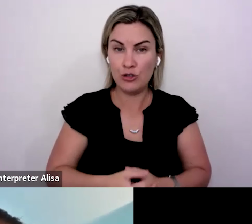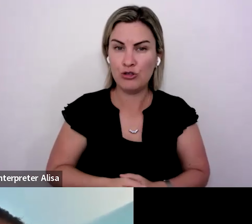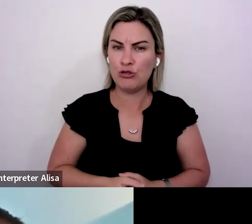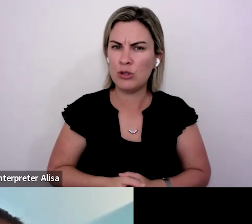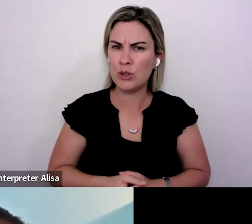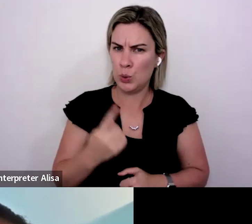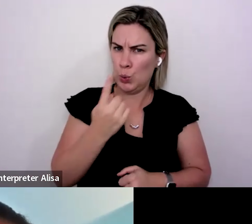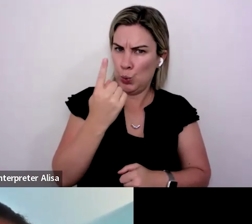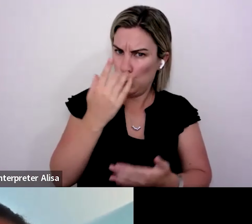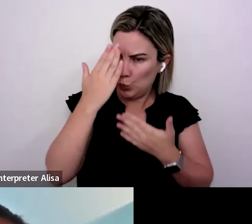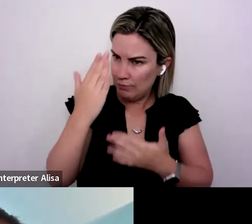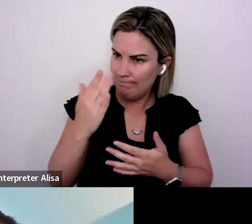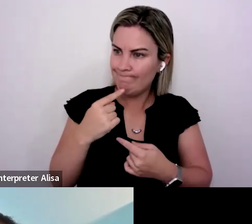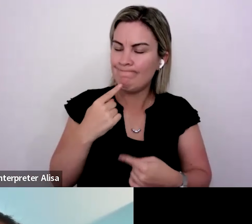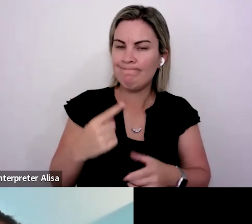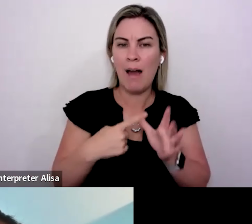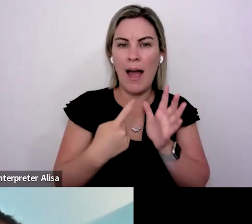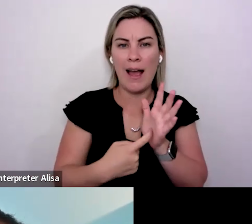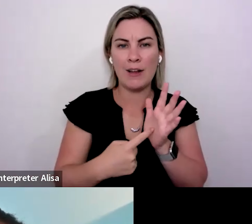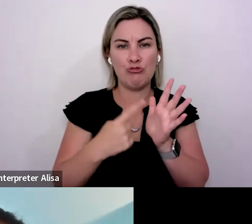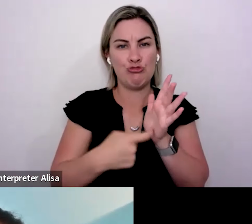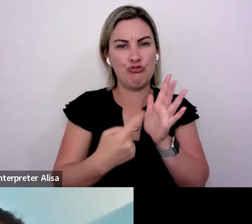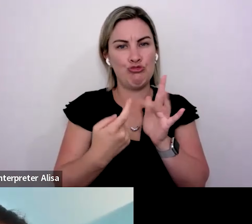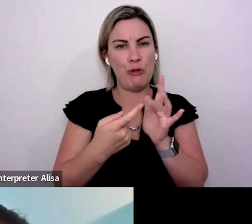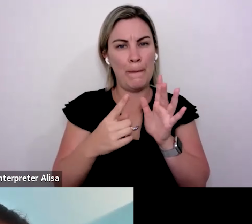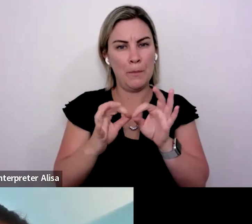continuing cultures, and recognition of protection.